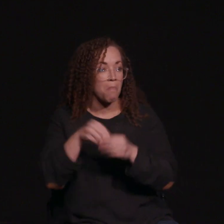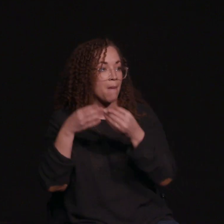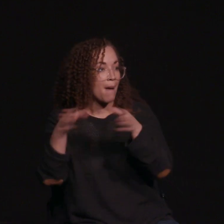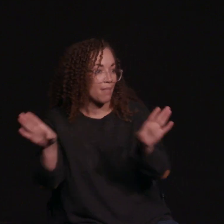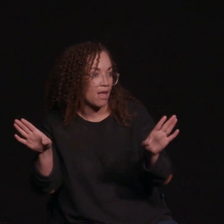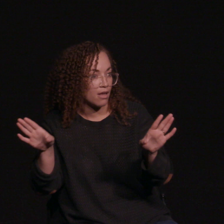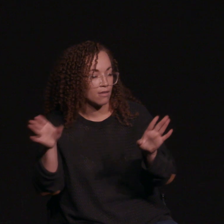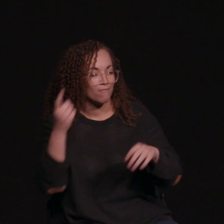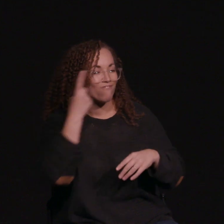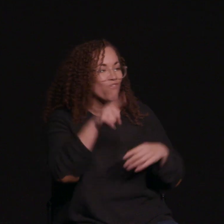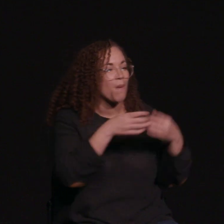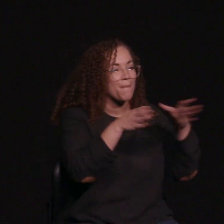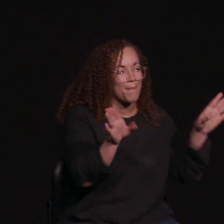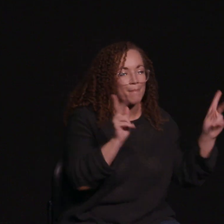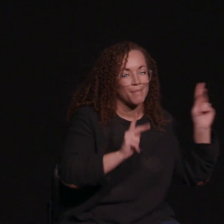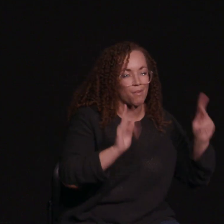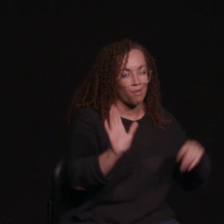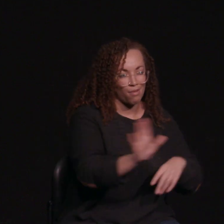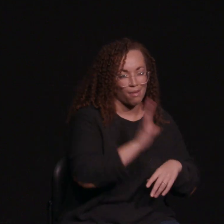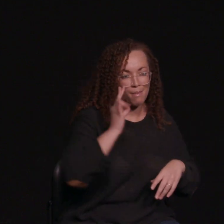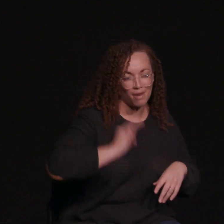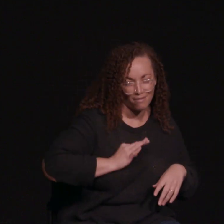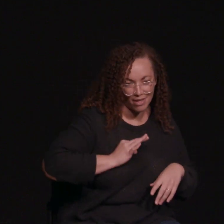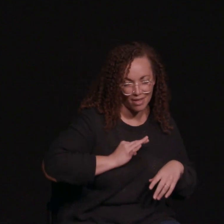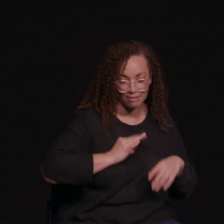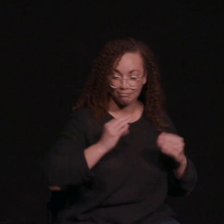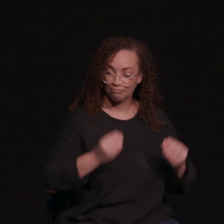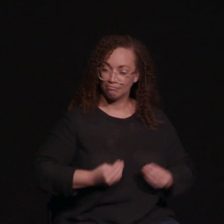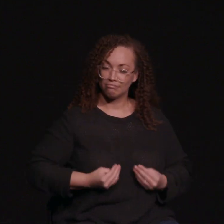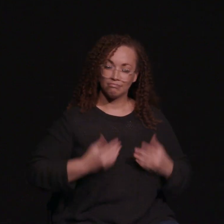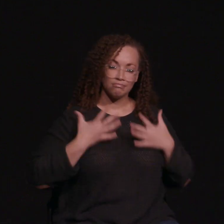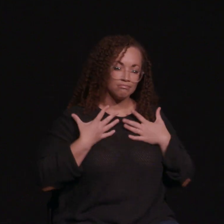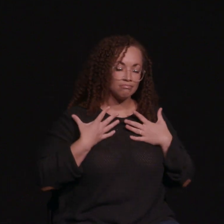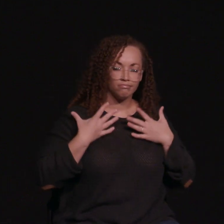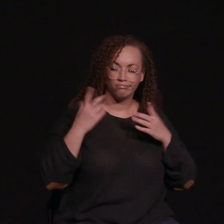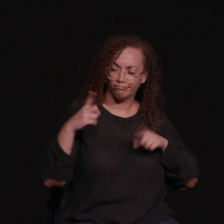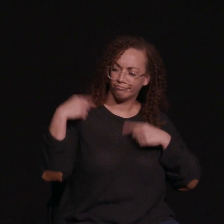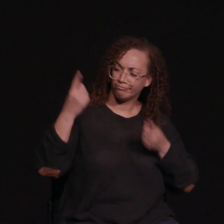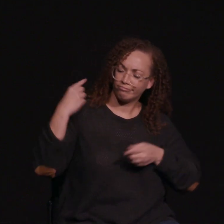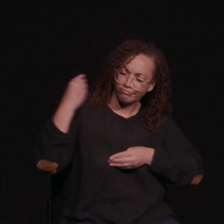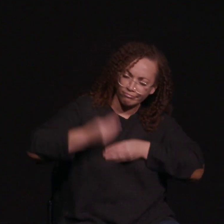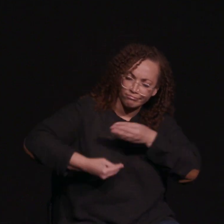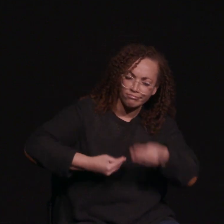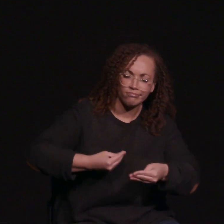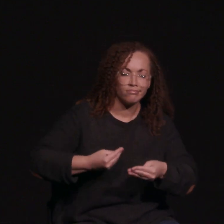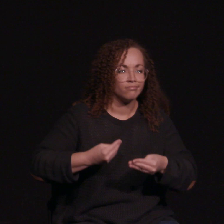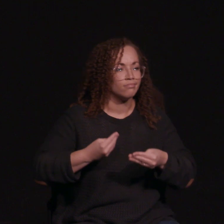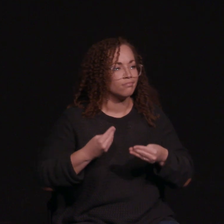And you've heard me say that we're inspired by the legacy of community campus pedagogical partnerships like the Afro